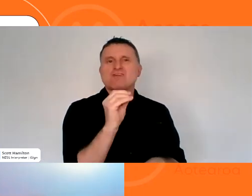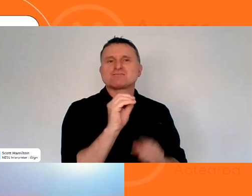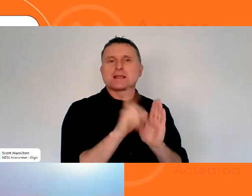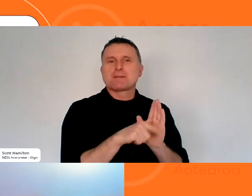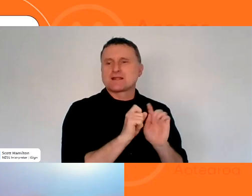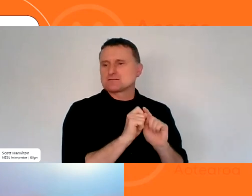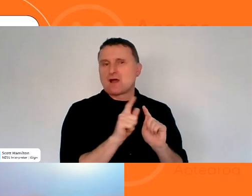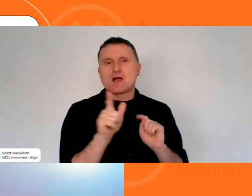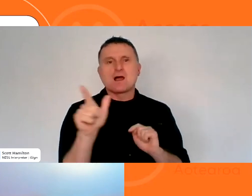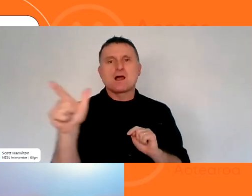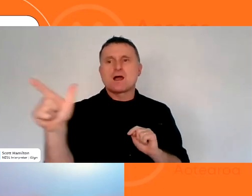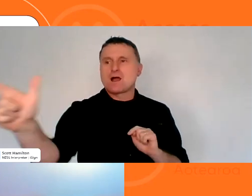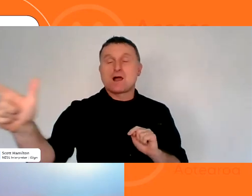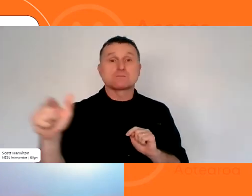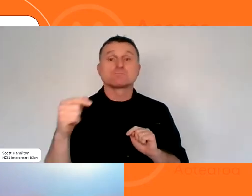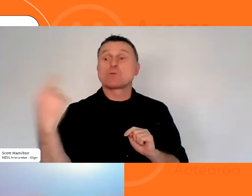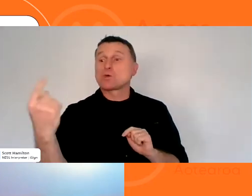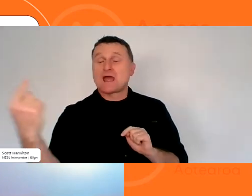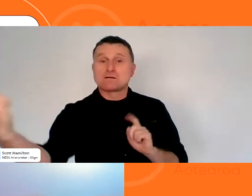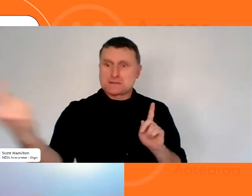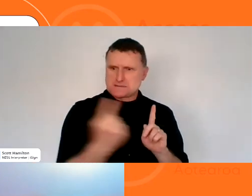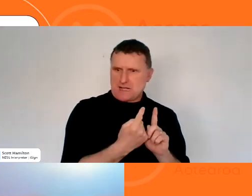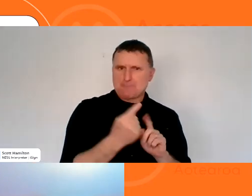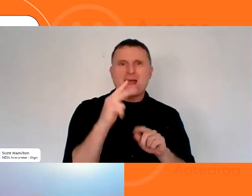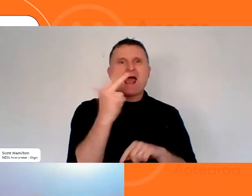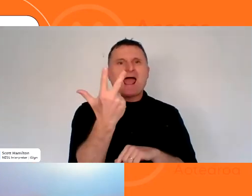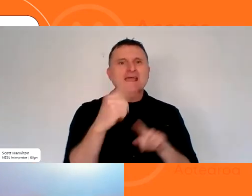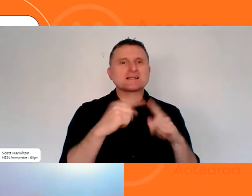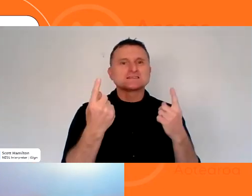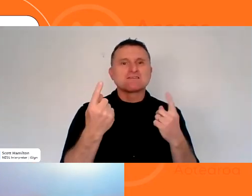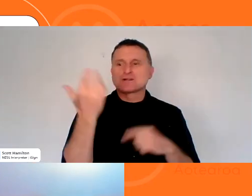bypass eight schools to get to me. She had been to every single